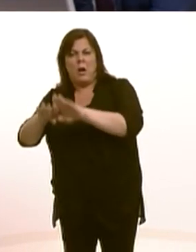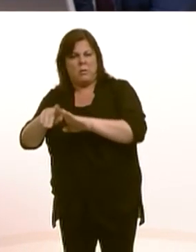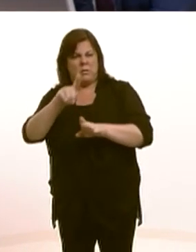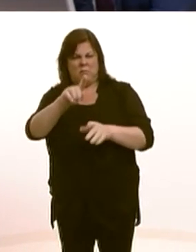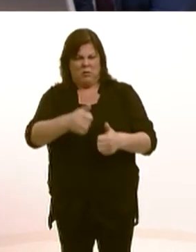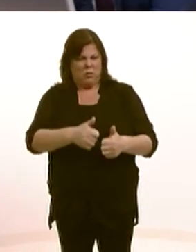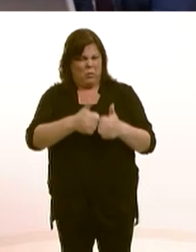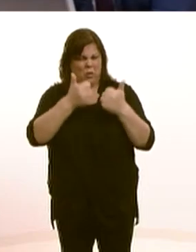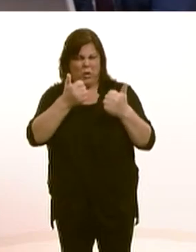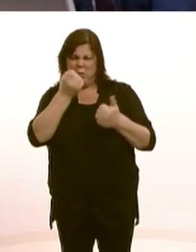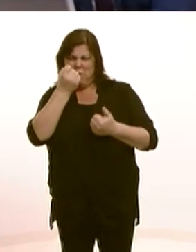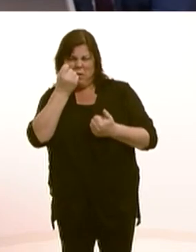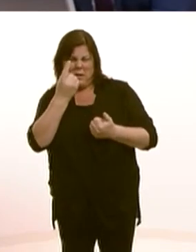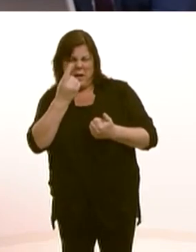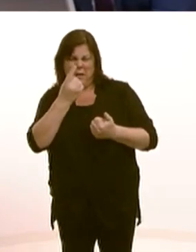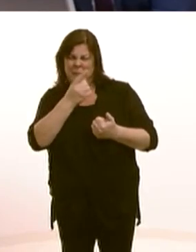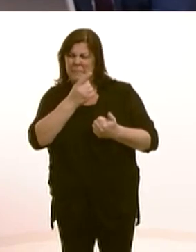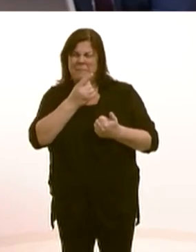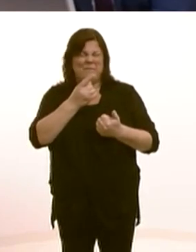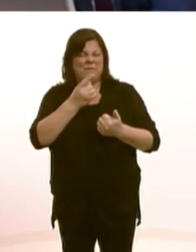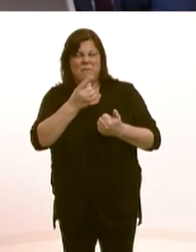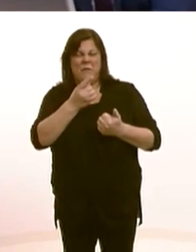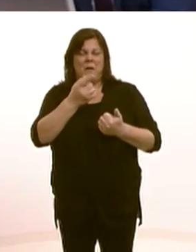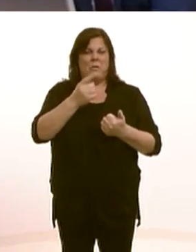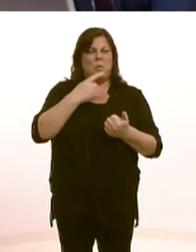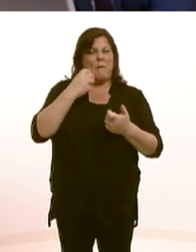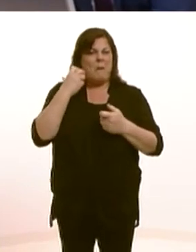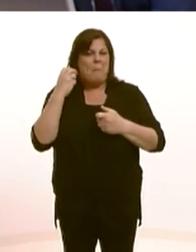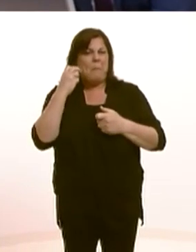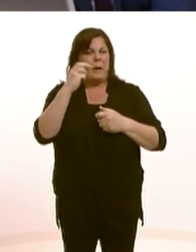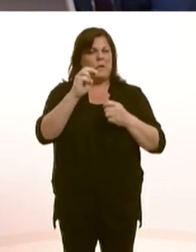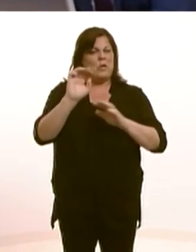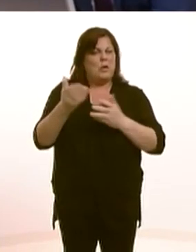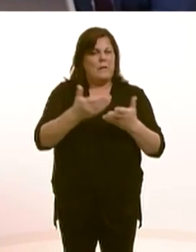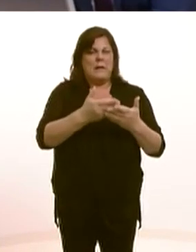that donít seem to be able to make a go of itónot all; some do well, of courseóand